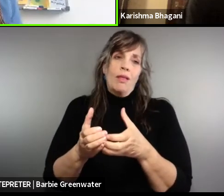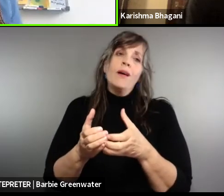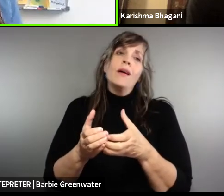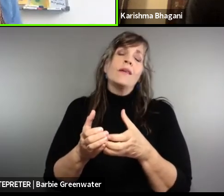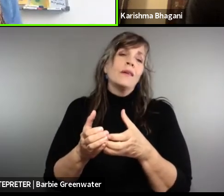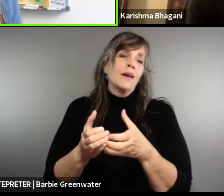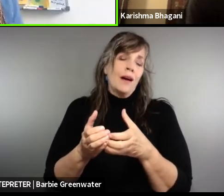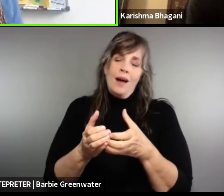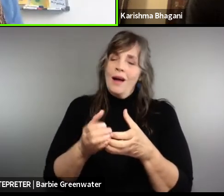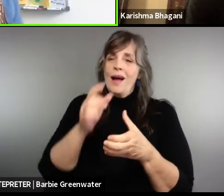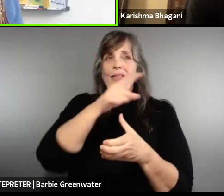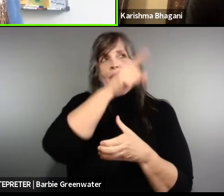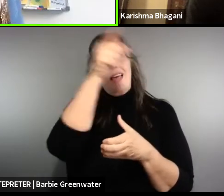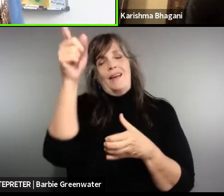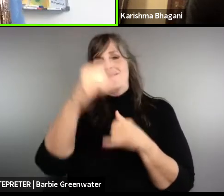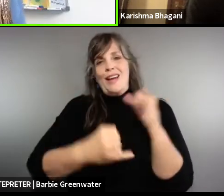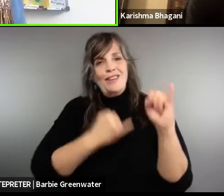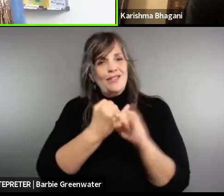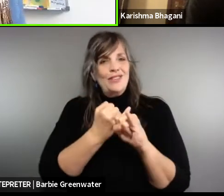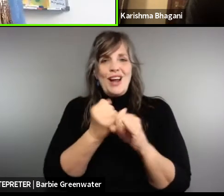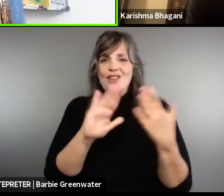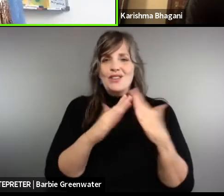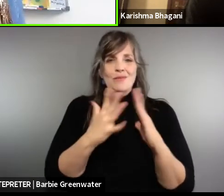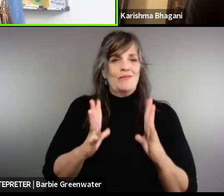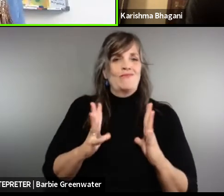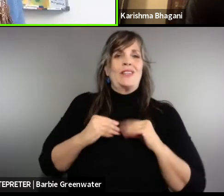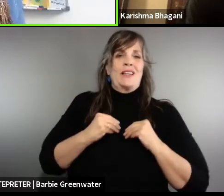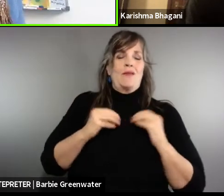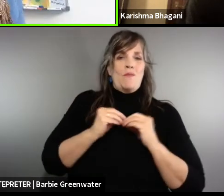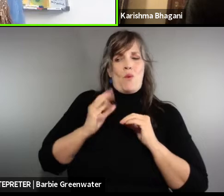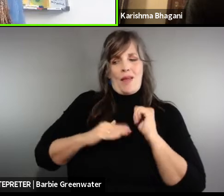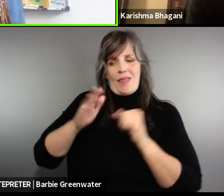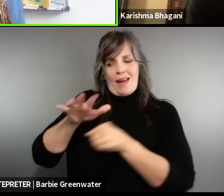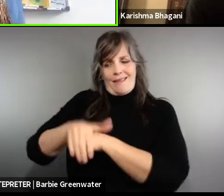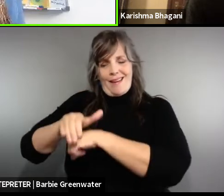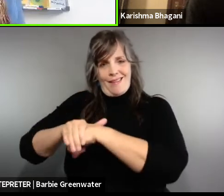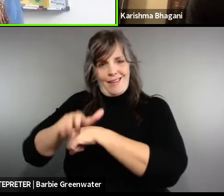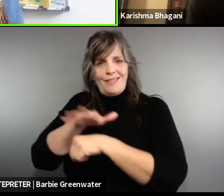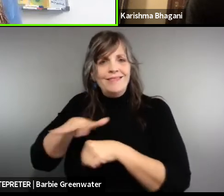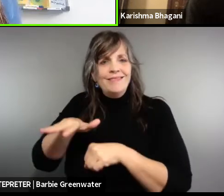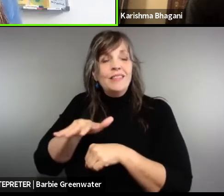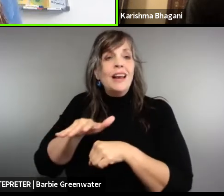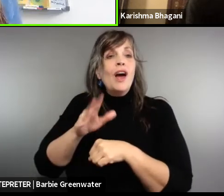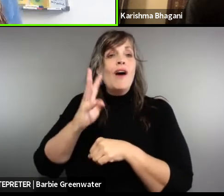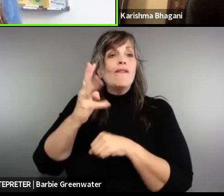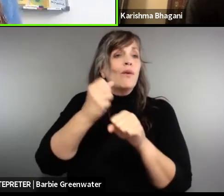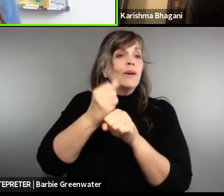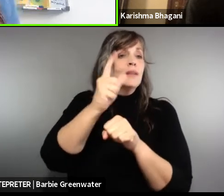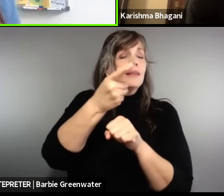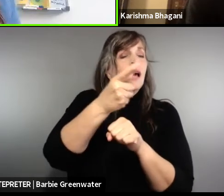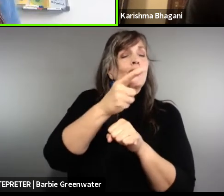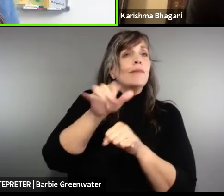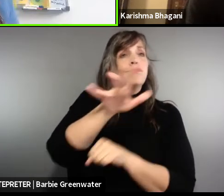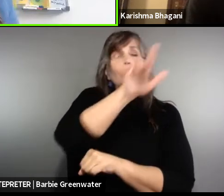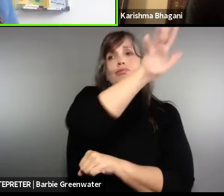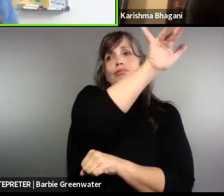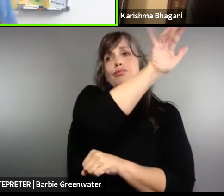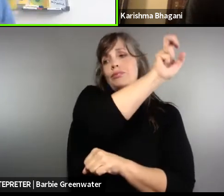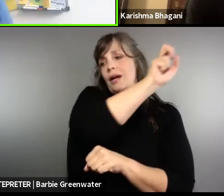by the international community that I was in England. And then eventually after about four years, I trickled back in and then I started getting lots more